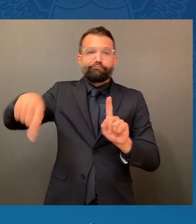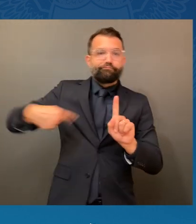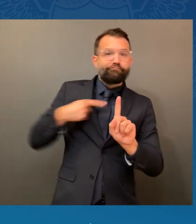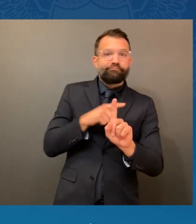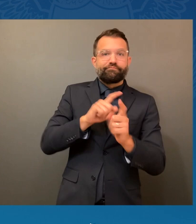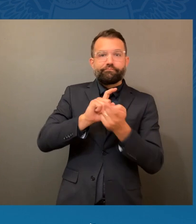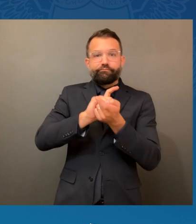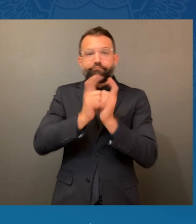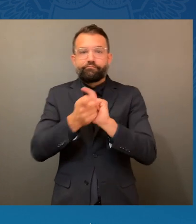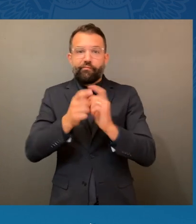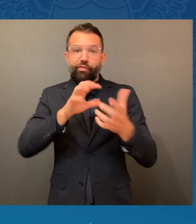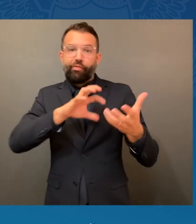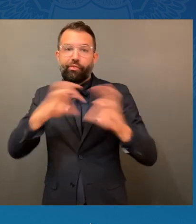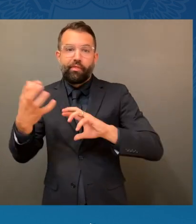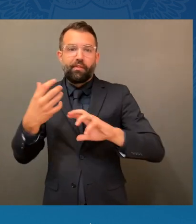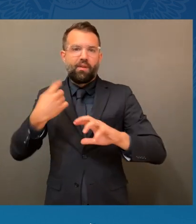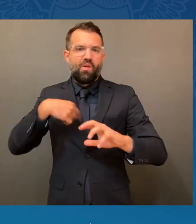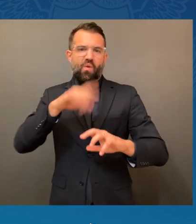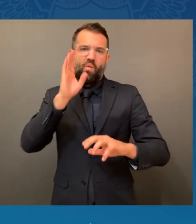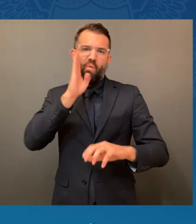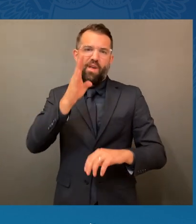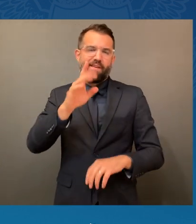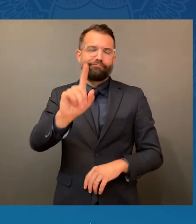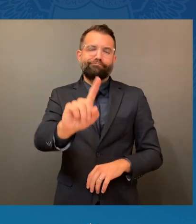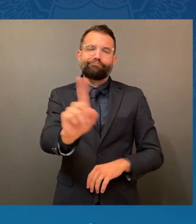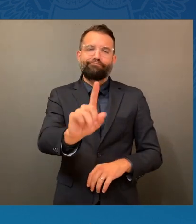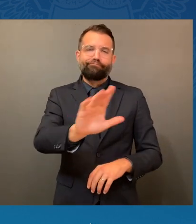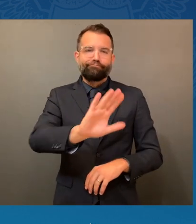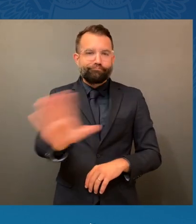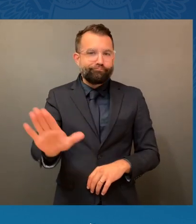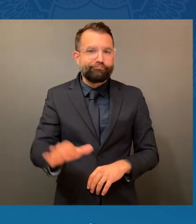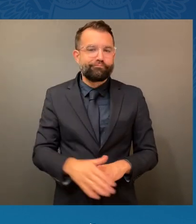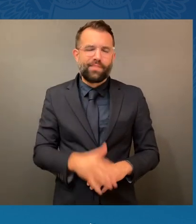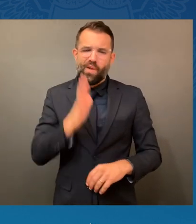And we will continue to support Taiwan's self-defense,